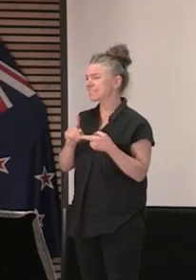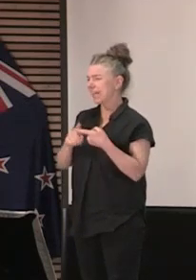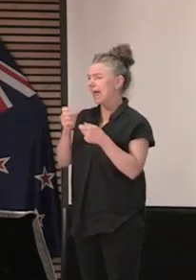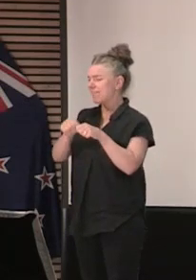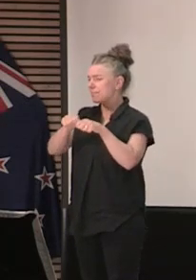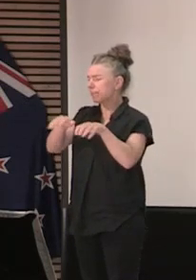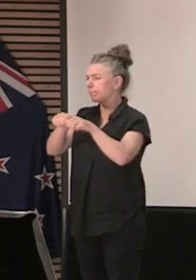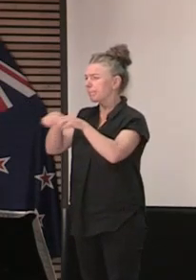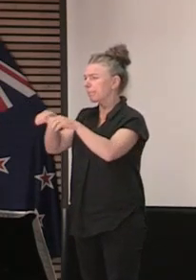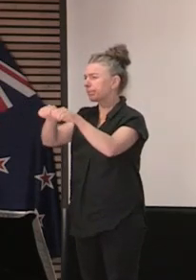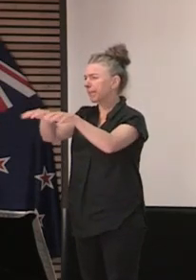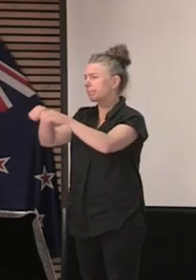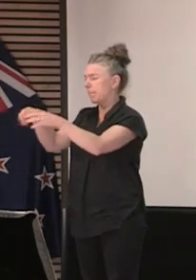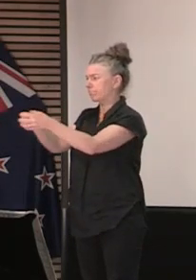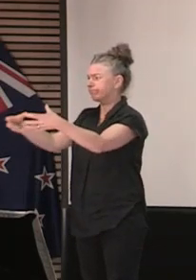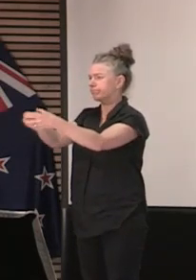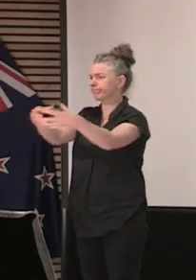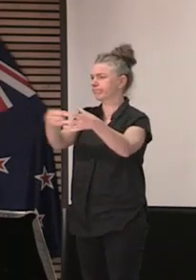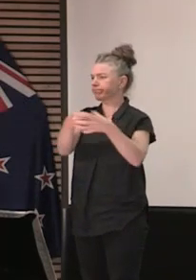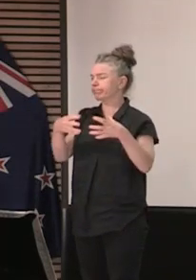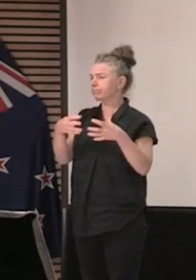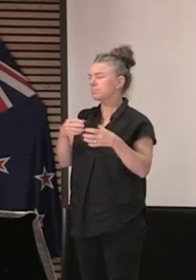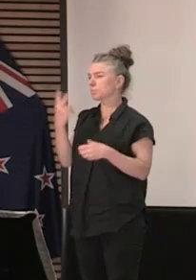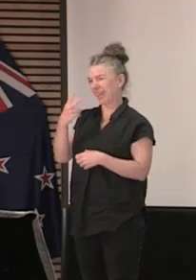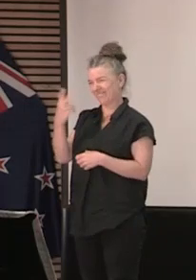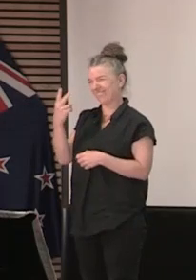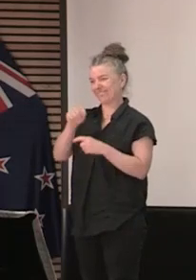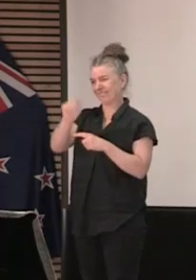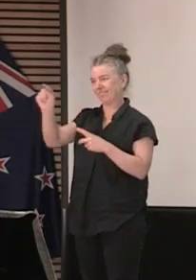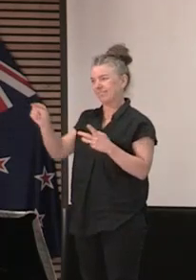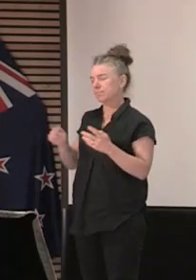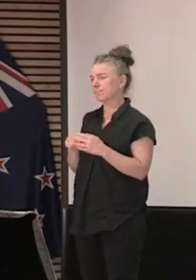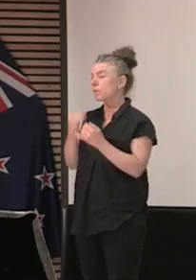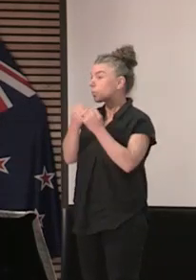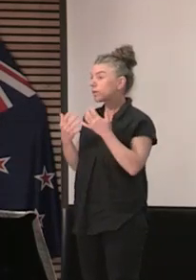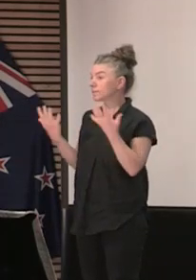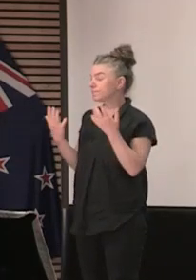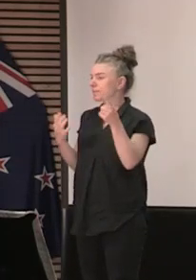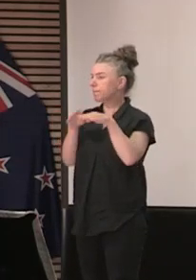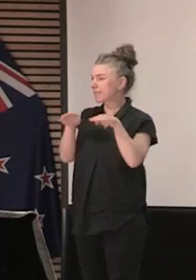. largest at Matamata with 64. . The Bluff wedding with 87, and.